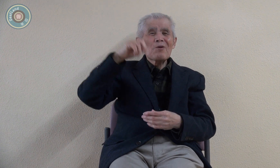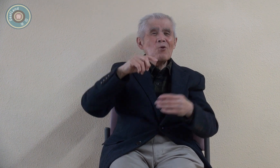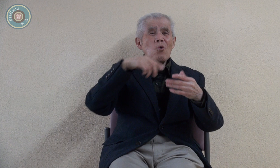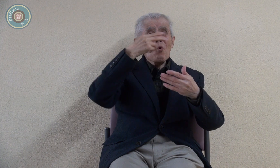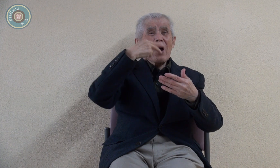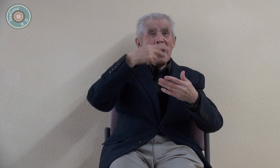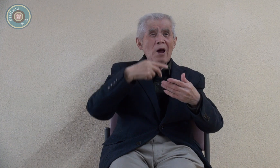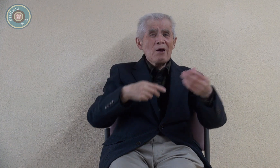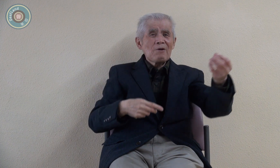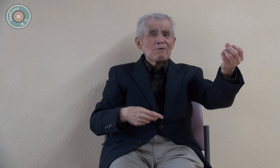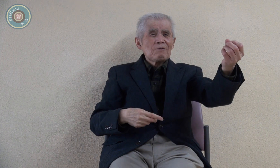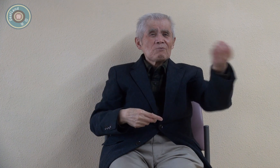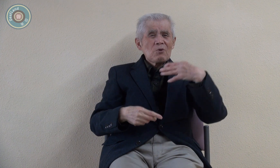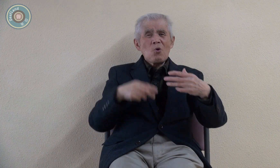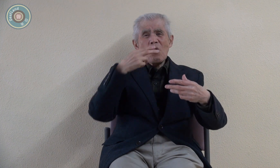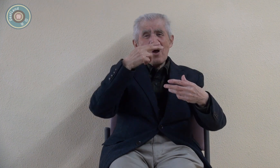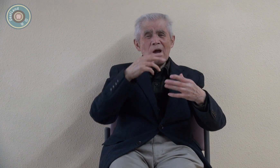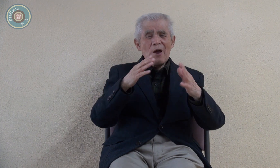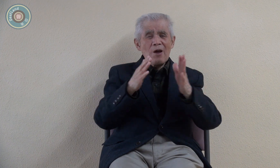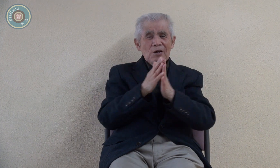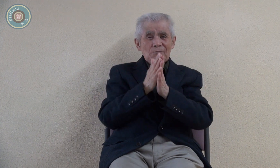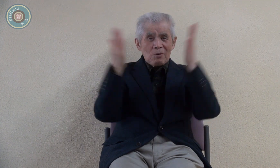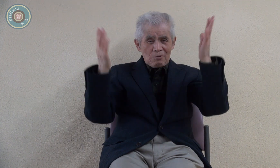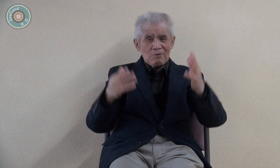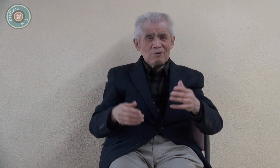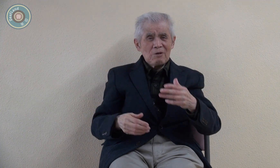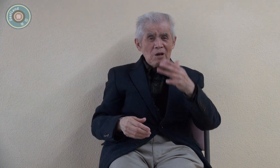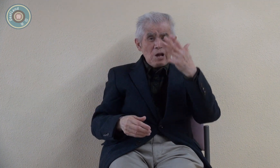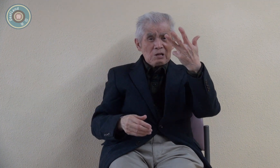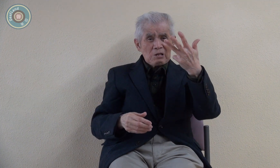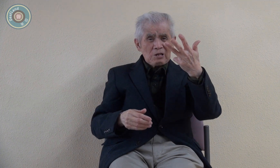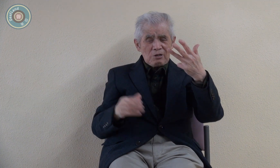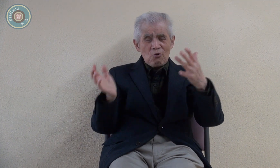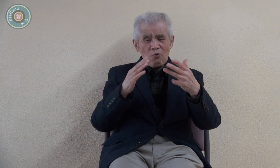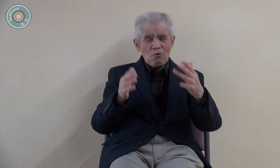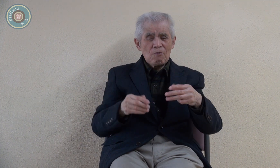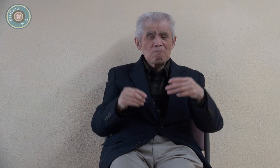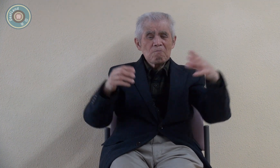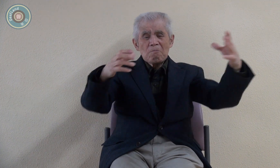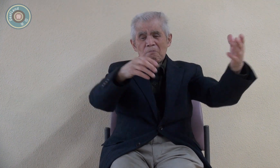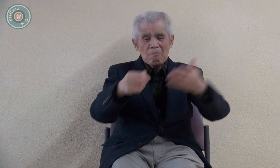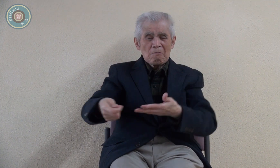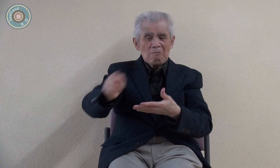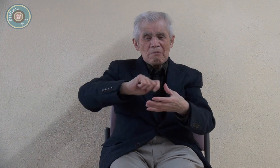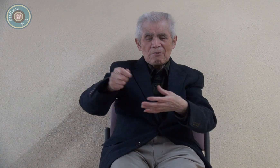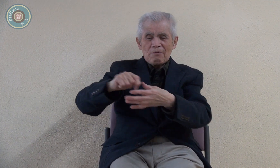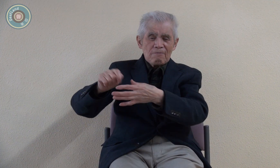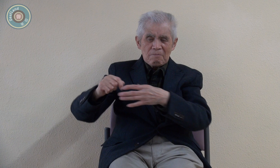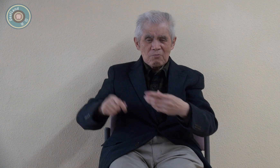Around 8 o’clock, I was told that breakfast was ready. I prepared for breakfast